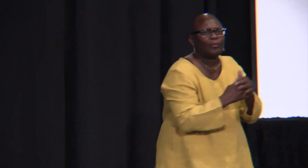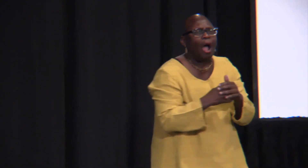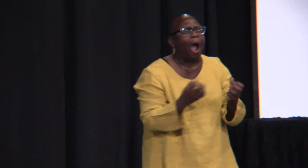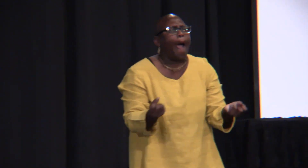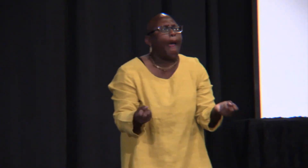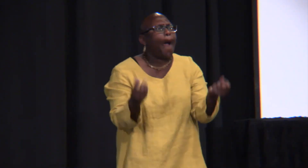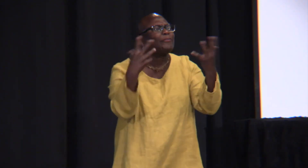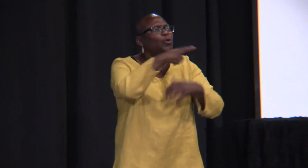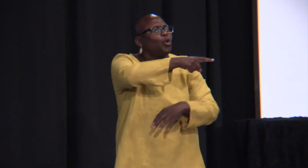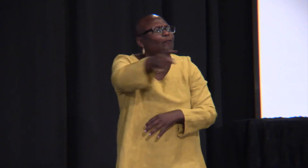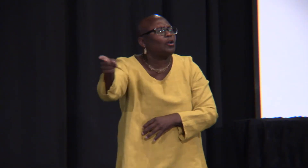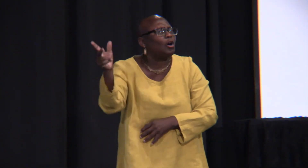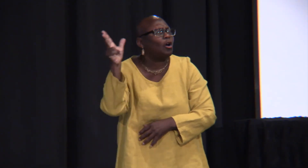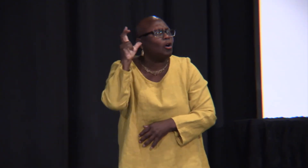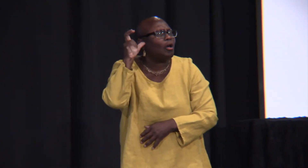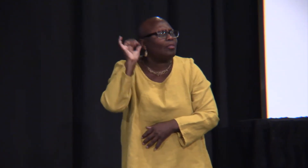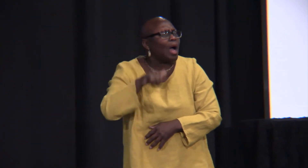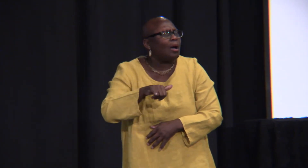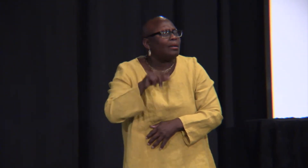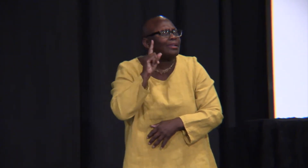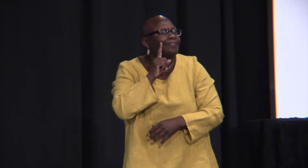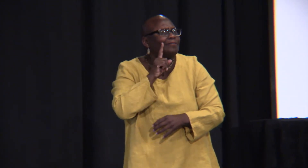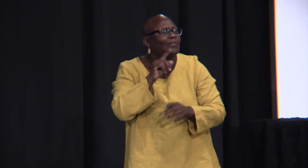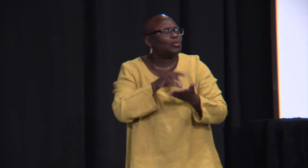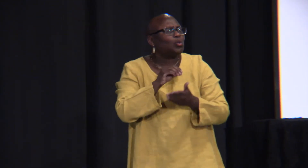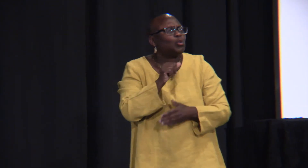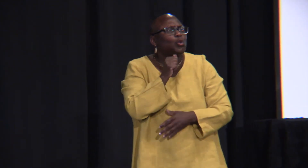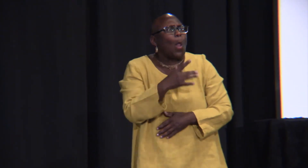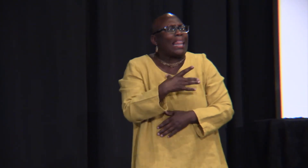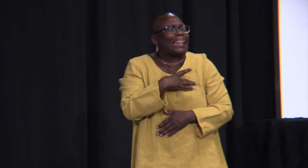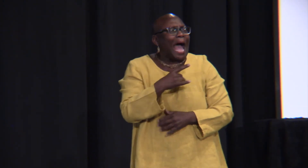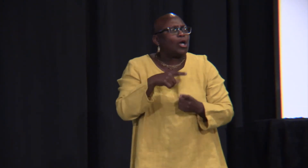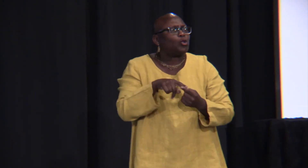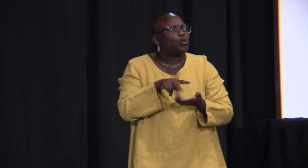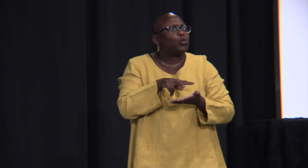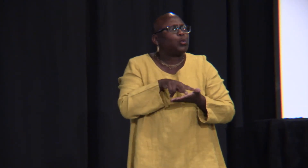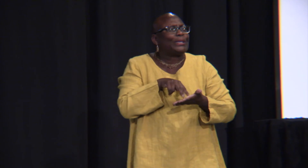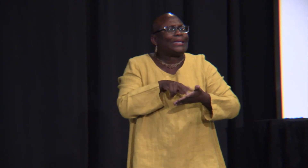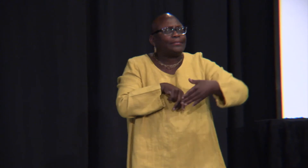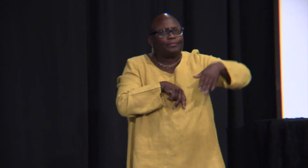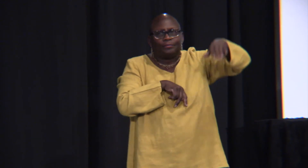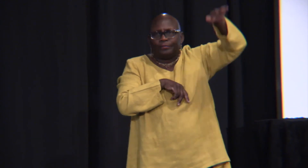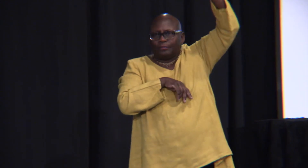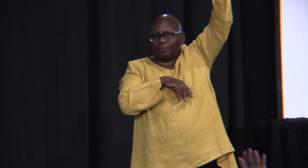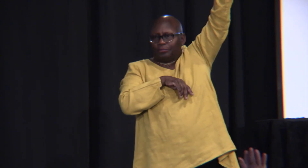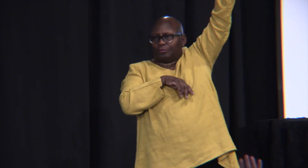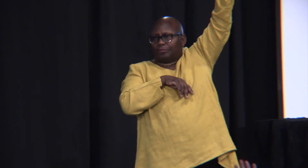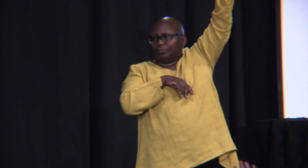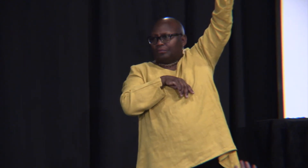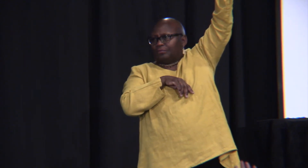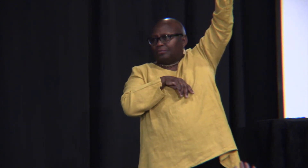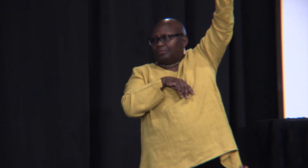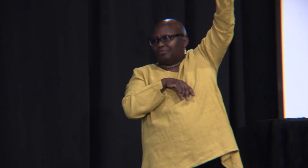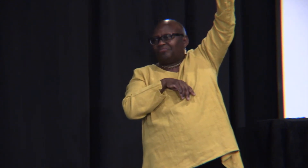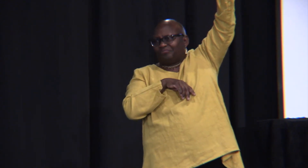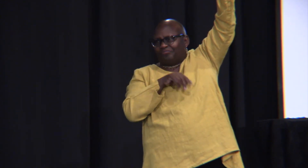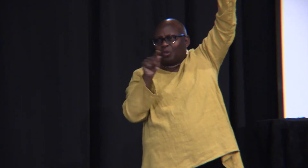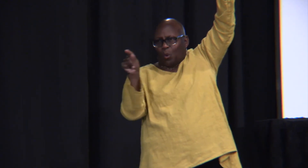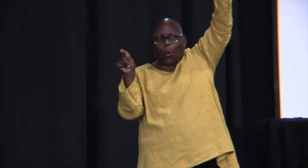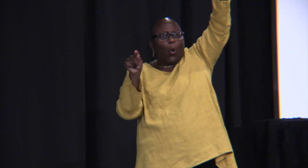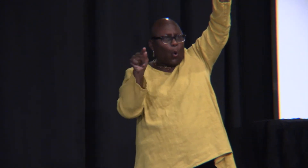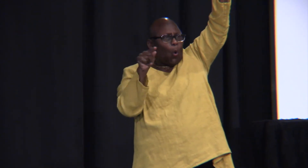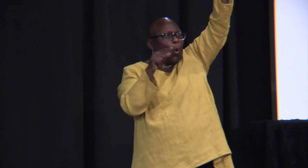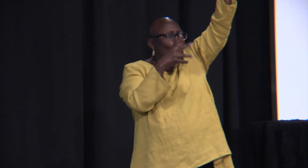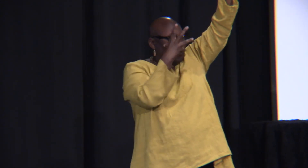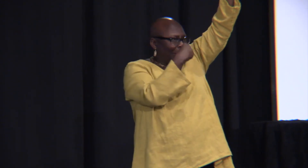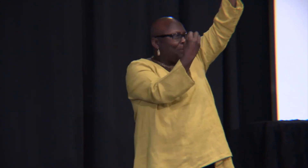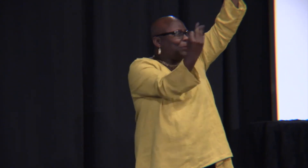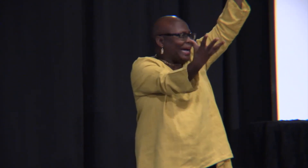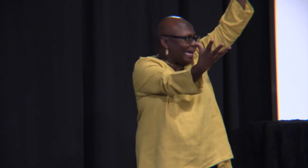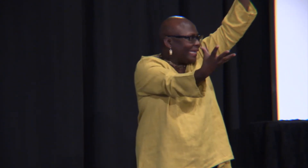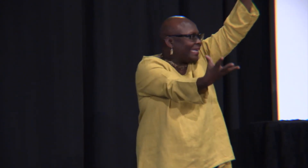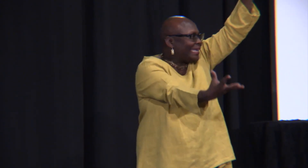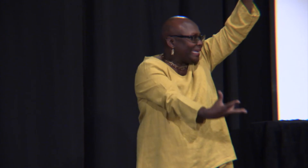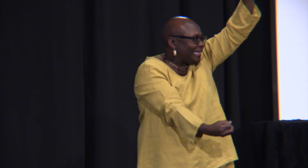I told him there are many issues that do not reflect him - it's the system.